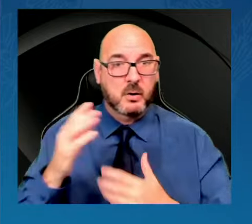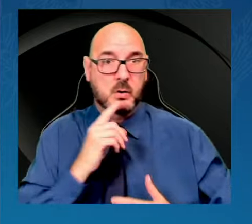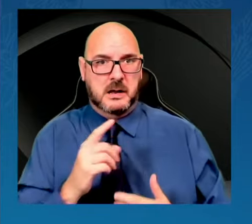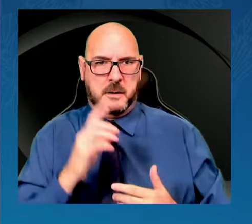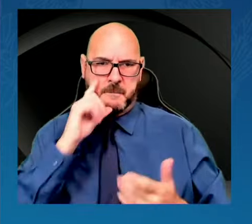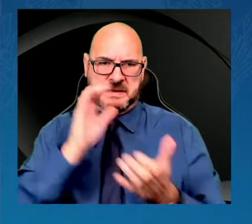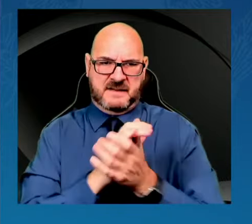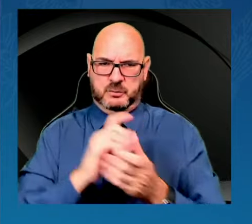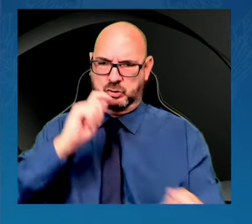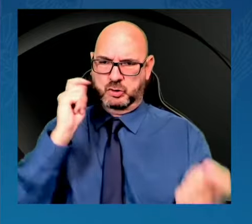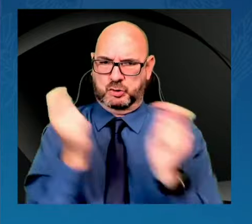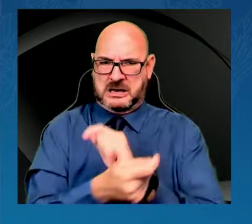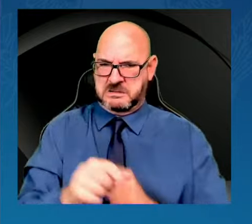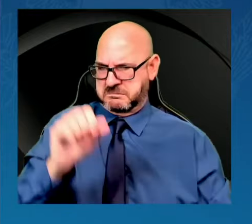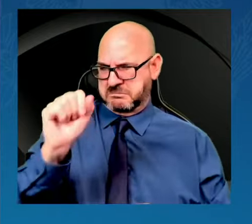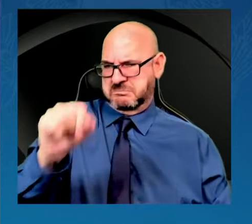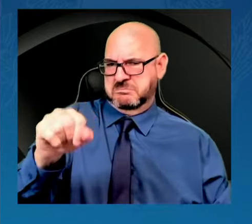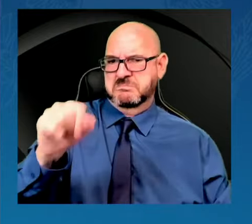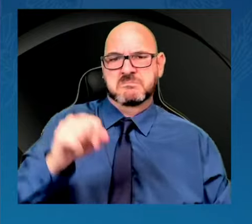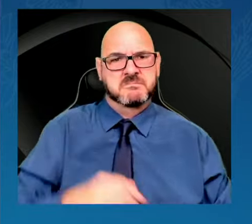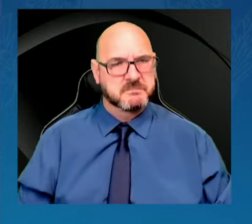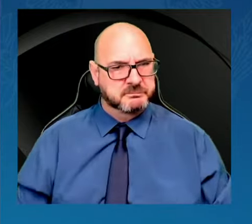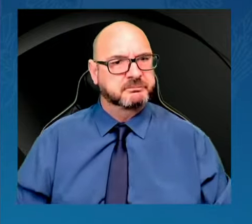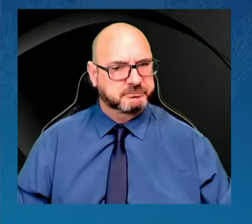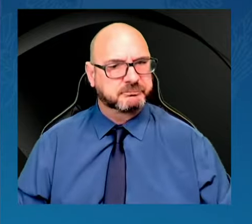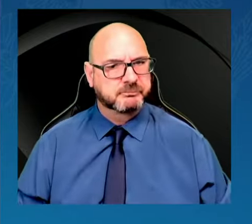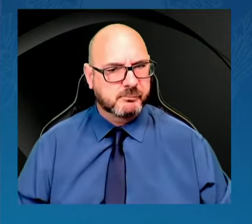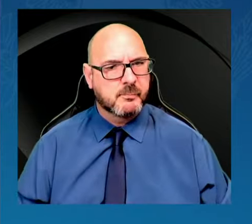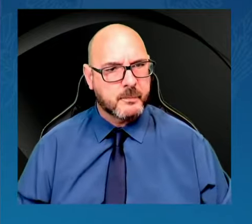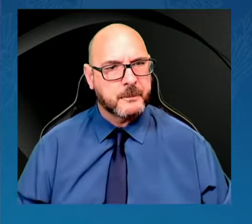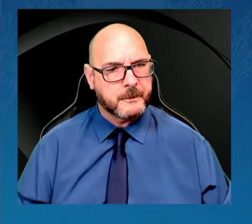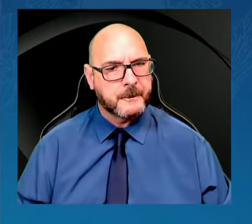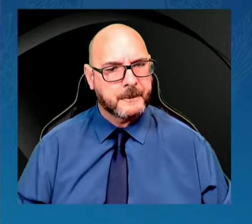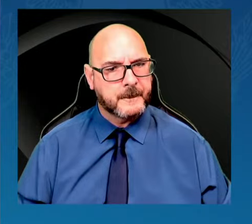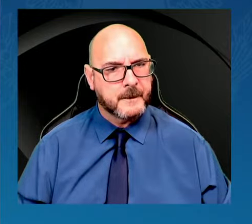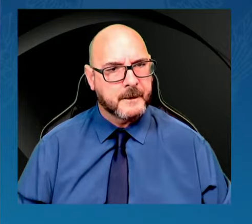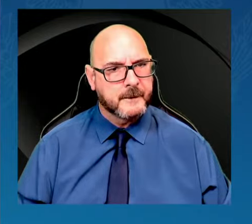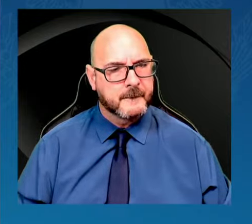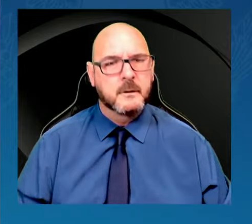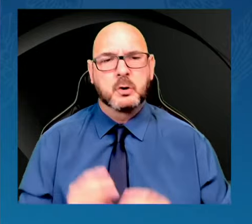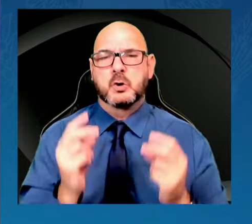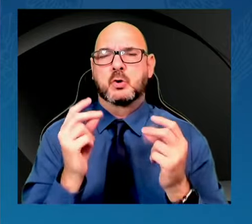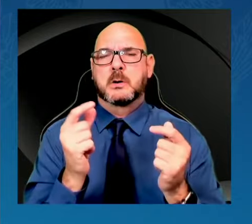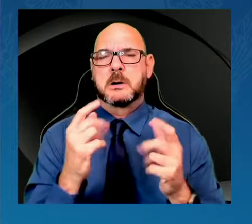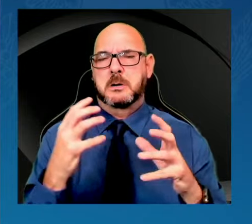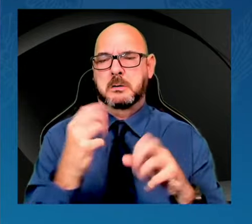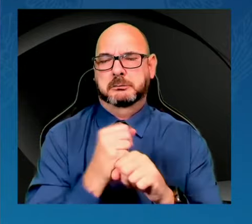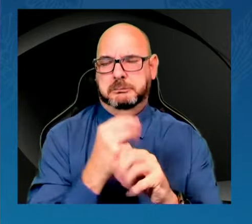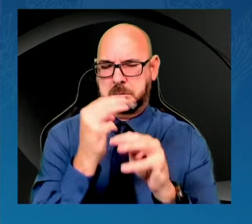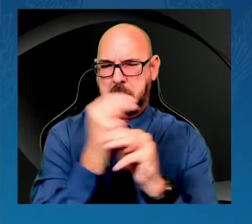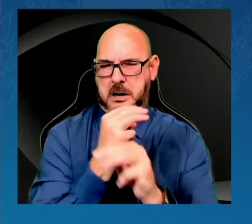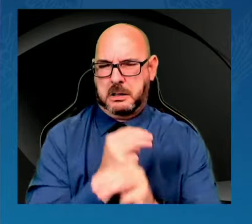When you -- I've done just the kind of quick math on it. When you combine what we have accomplished